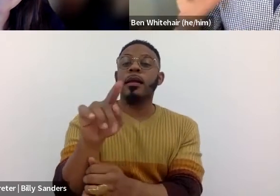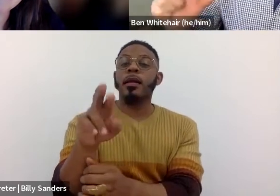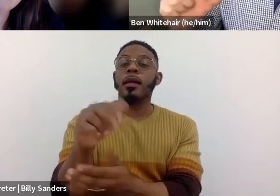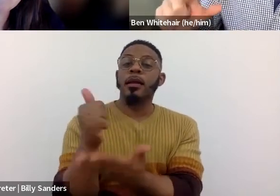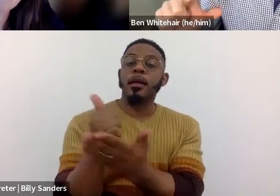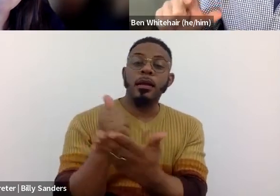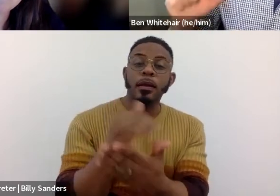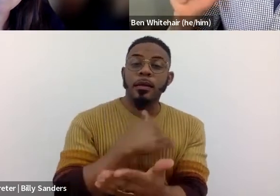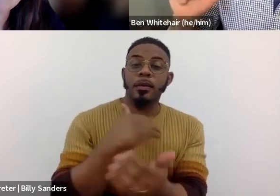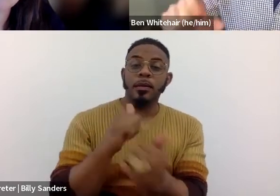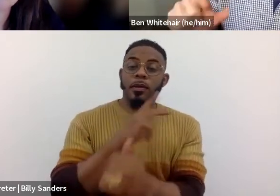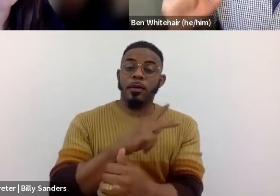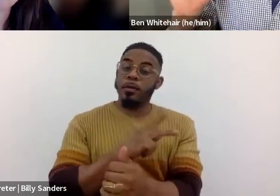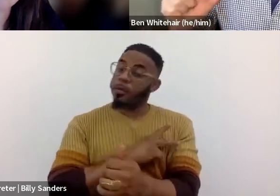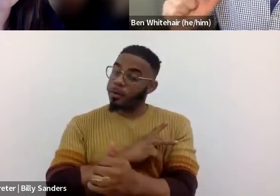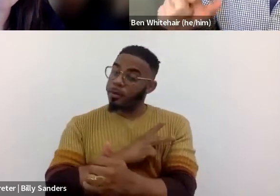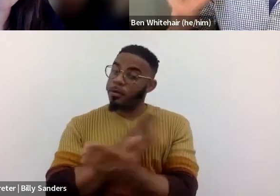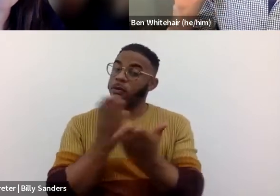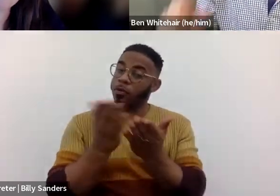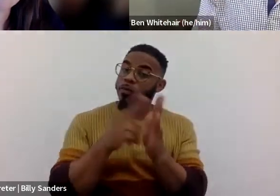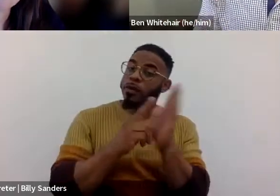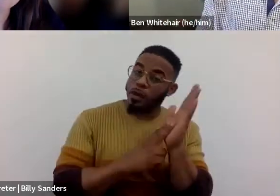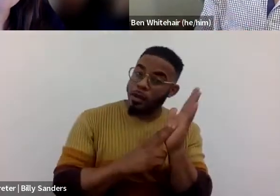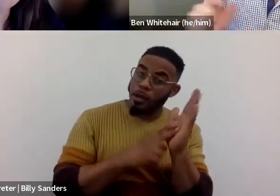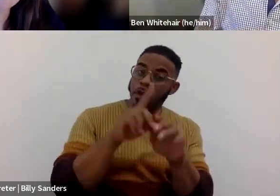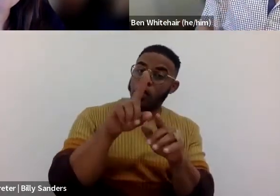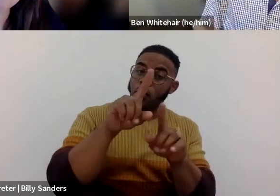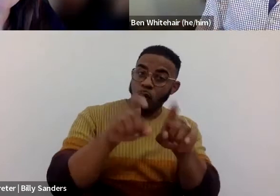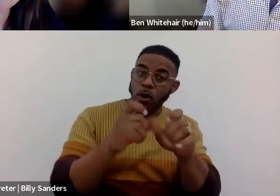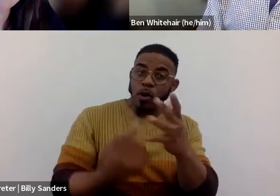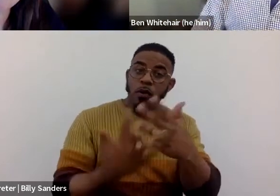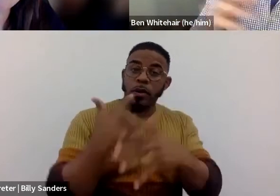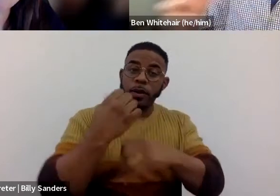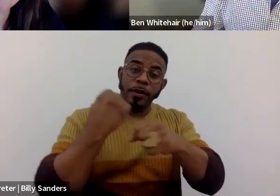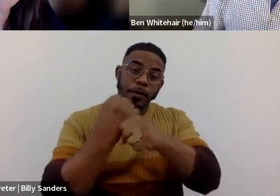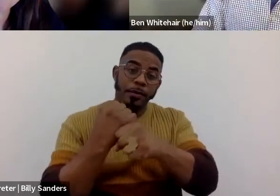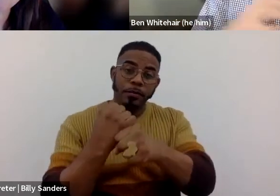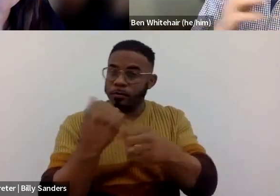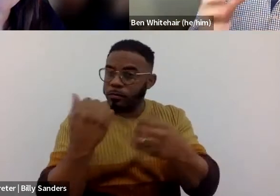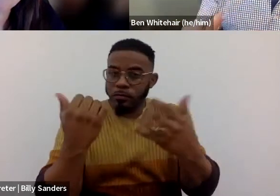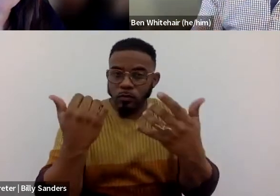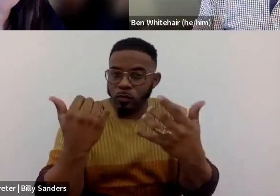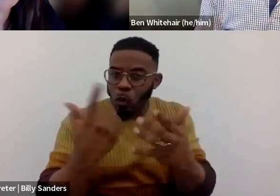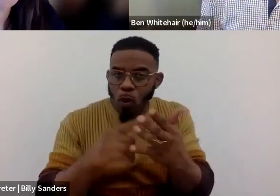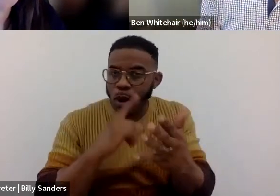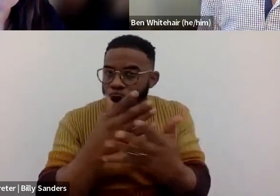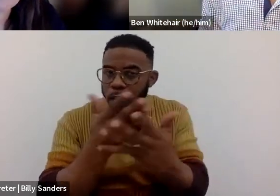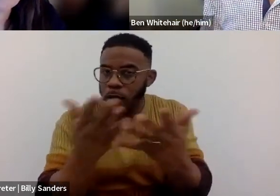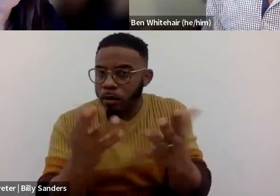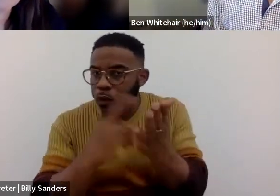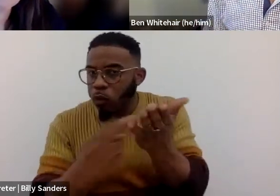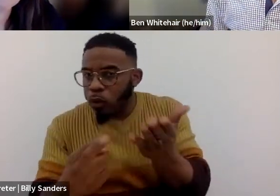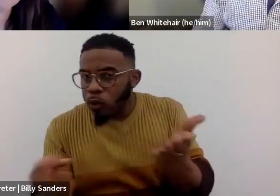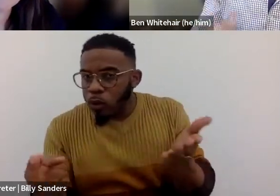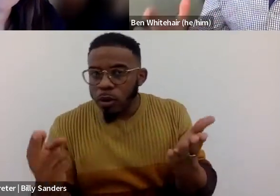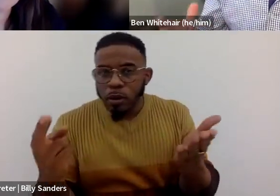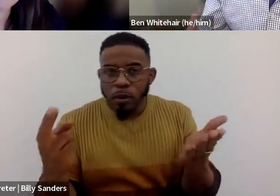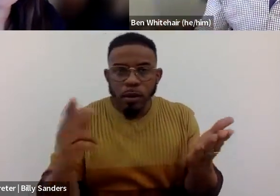with personal service contract questions throughout the year? So what are the resources of that are available